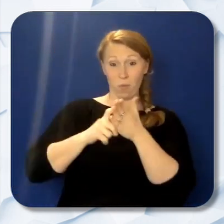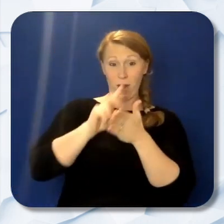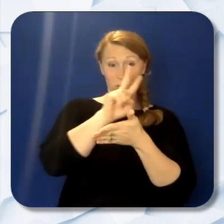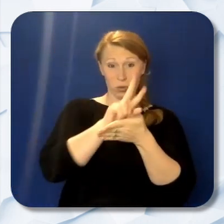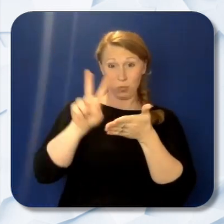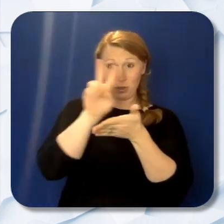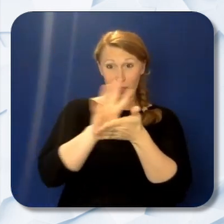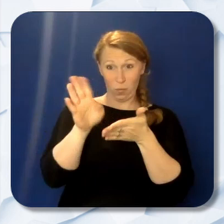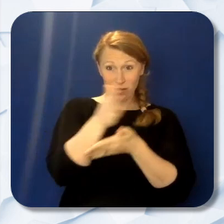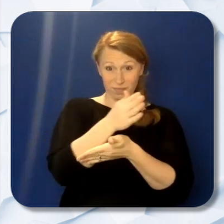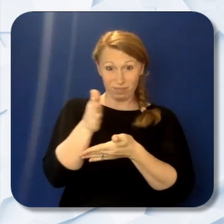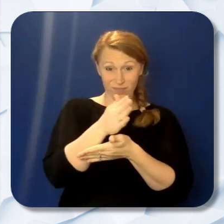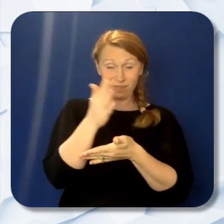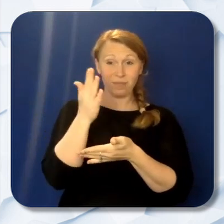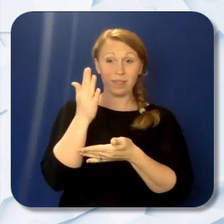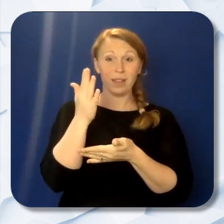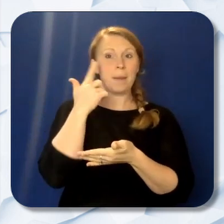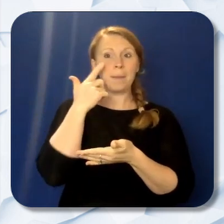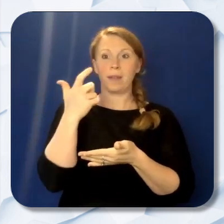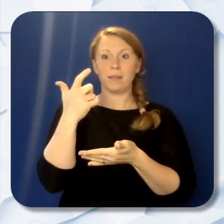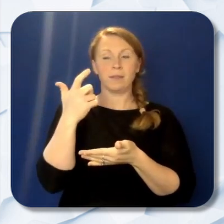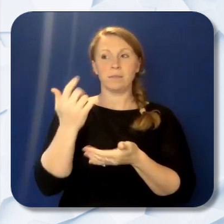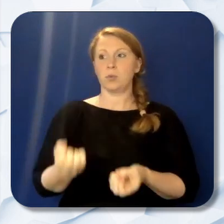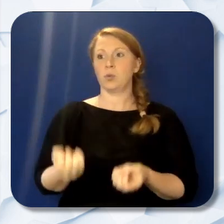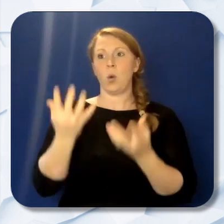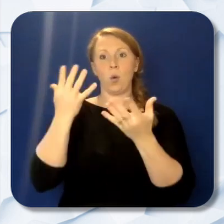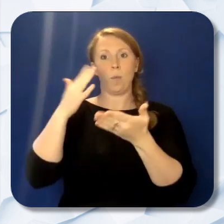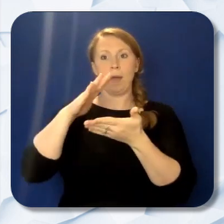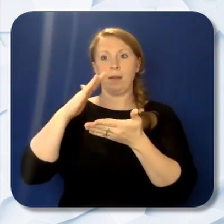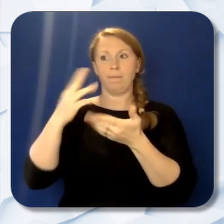um is because we are just receiving a huge amount of applications from all organizations across the